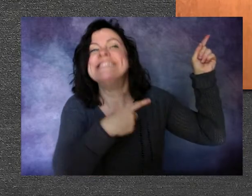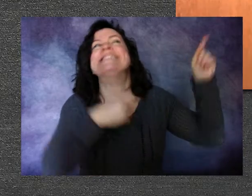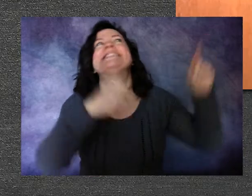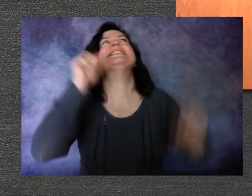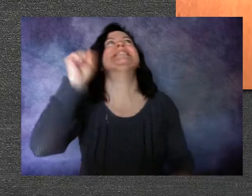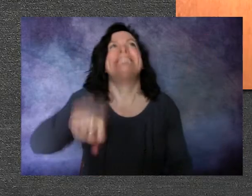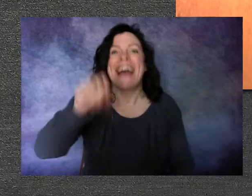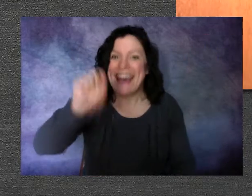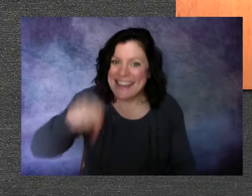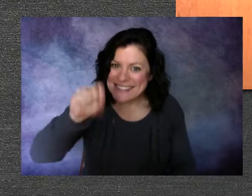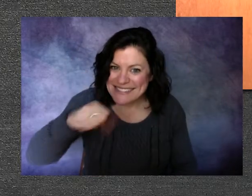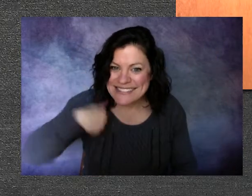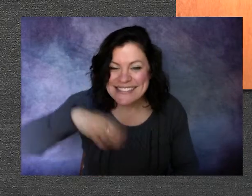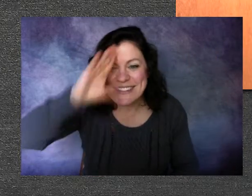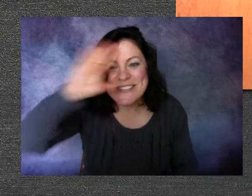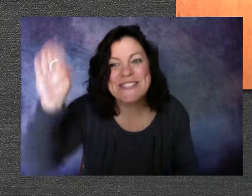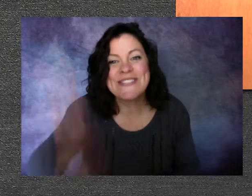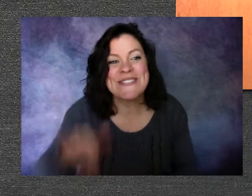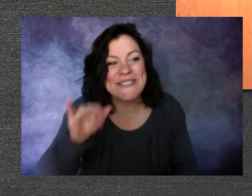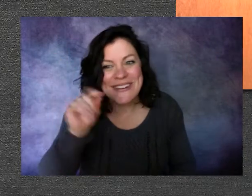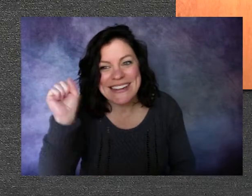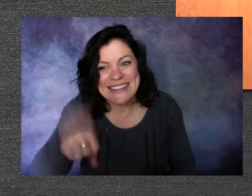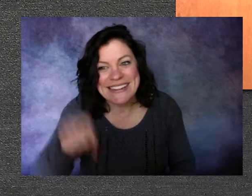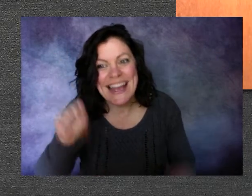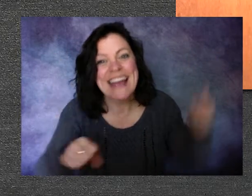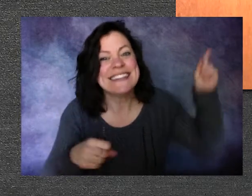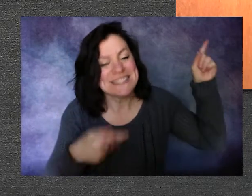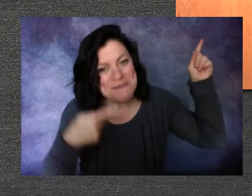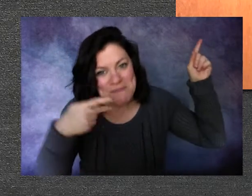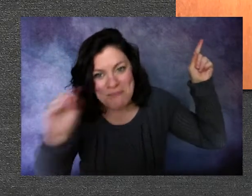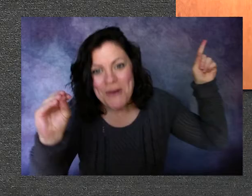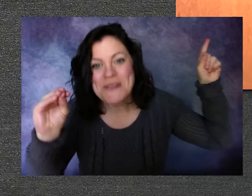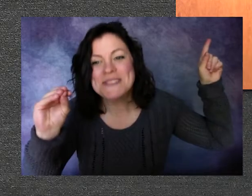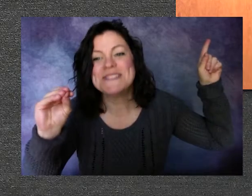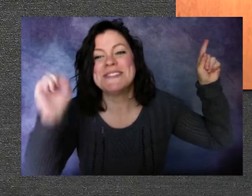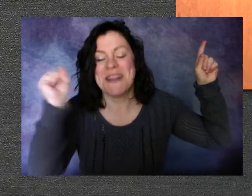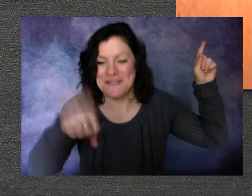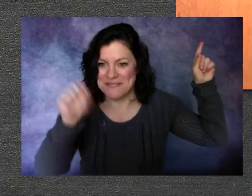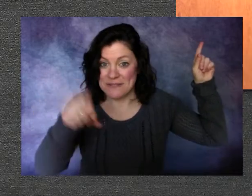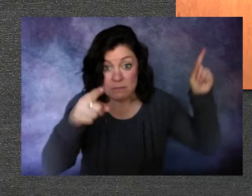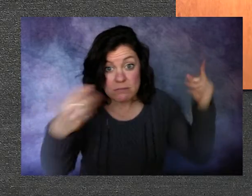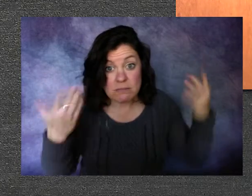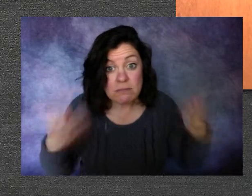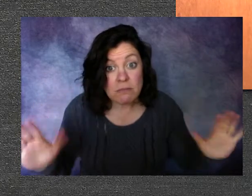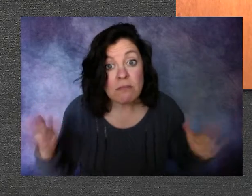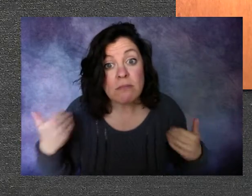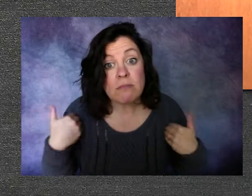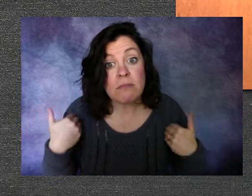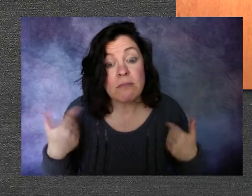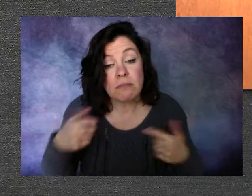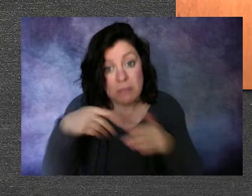Oh, I knew it! George is at the post office! Have you, friends, ever been to the post office